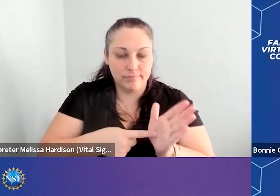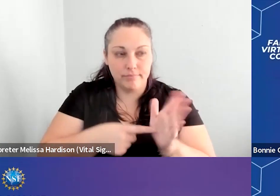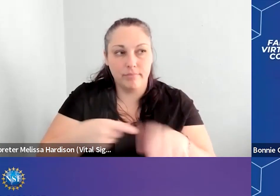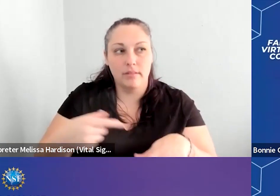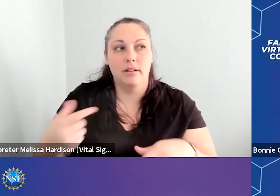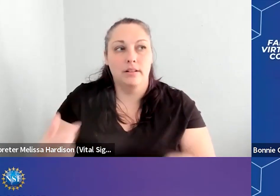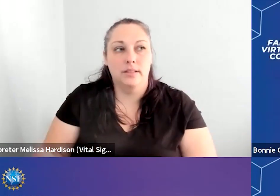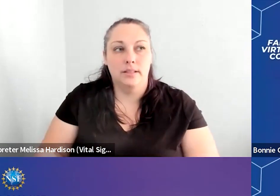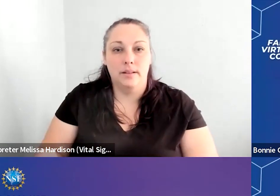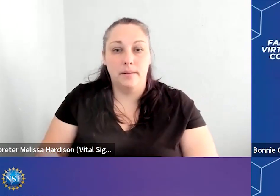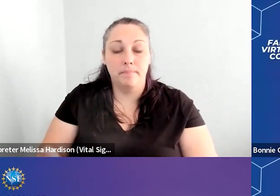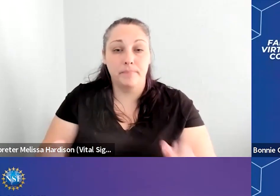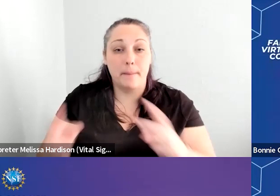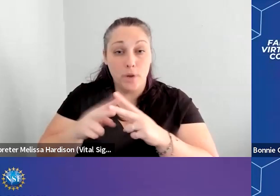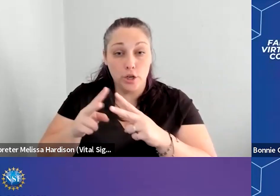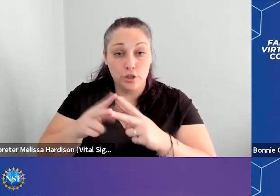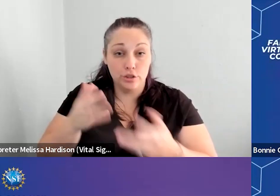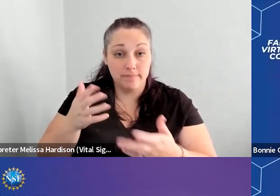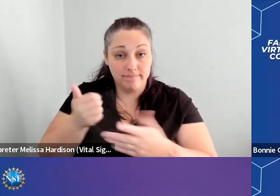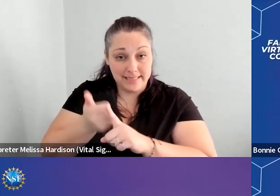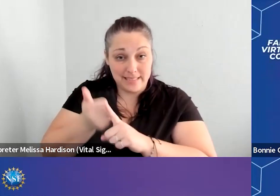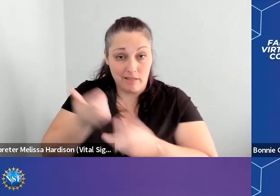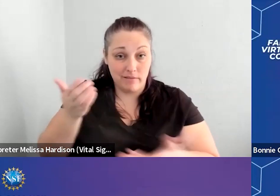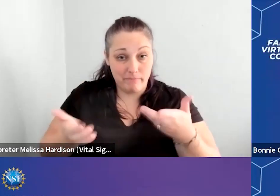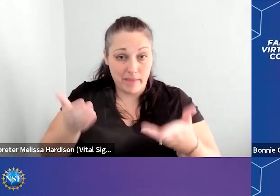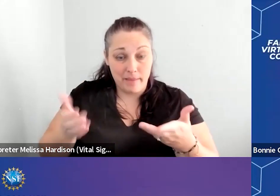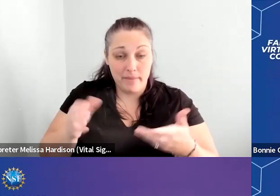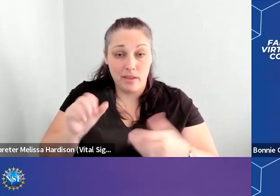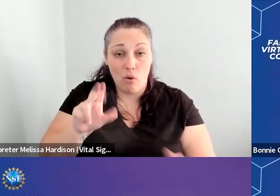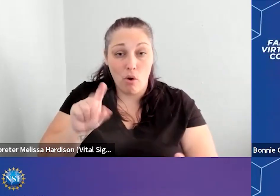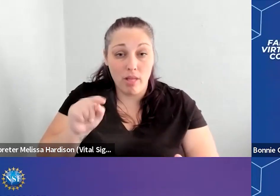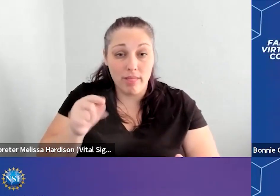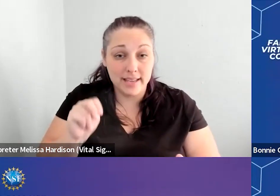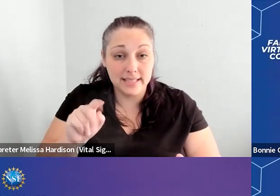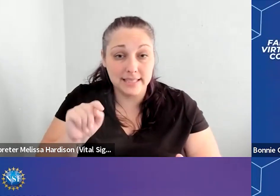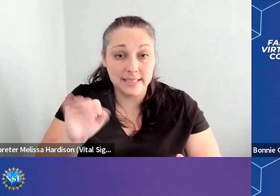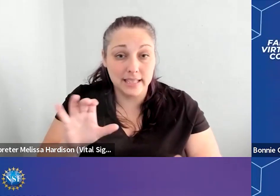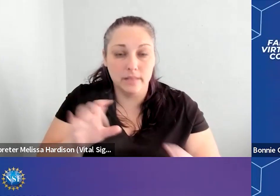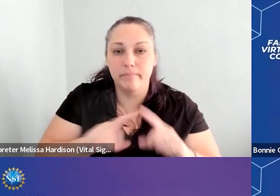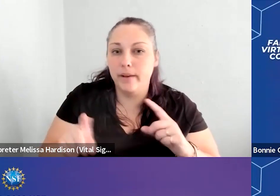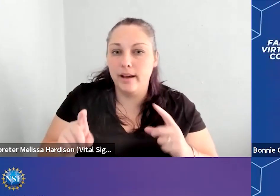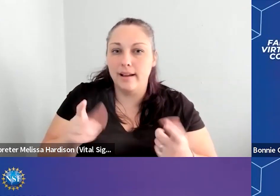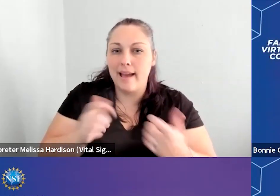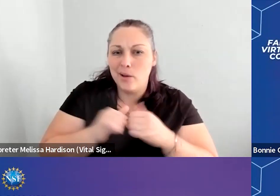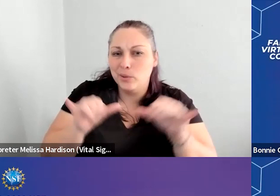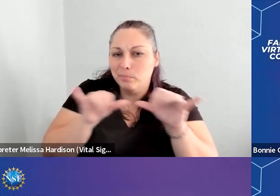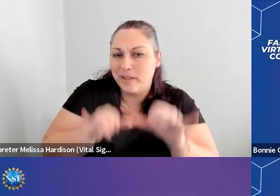the partnership may be authentic, but sometimes, you know, how how do you measure authenticity?